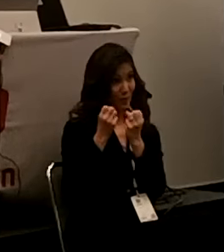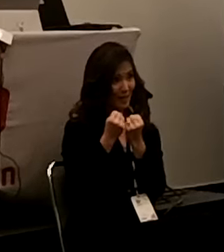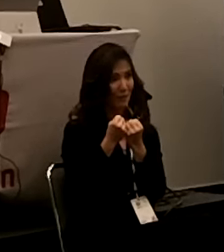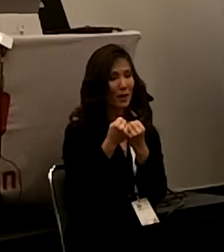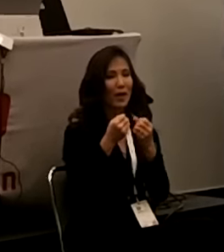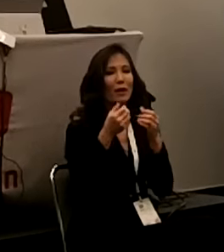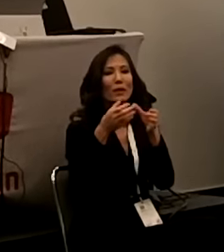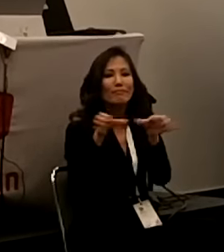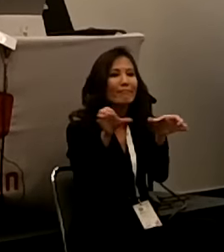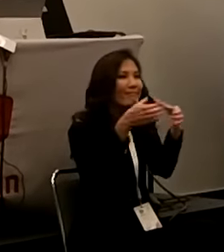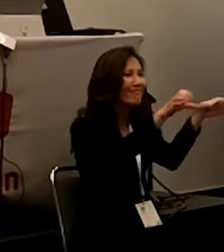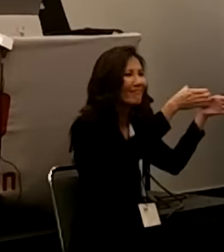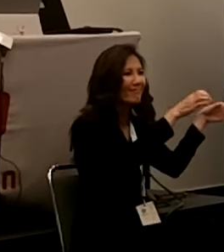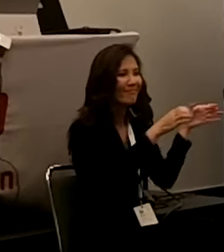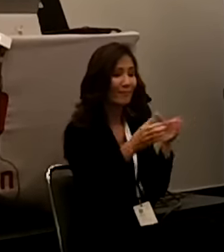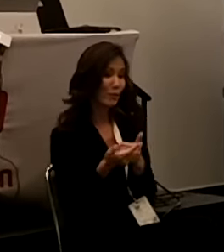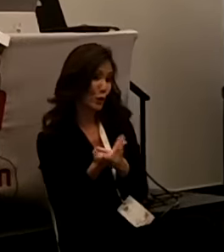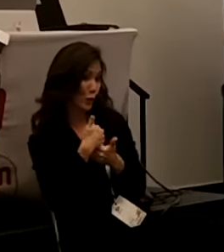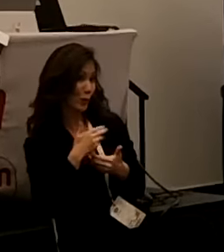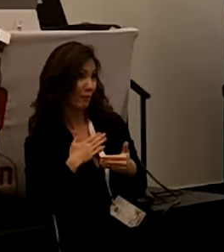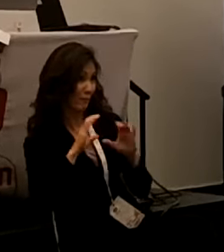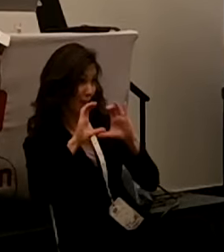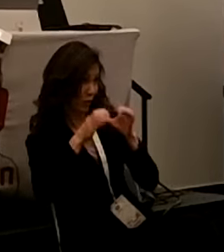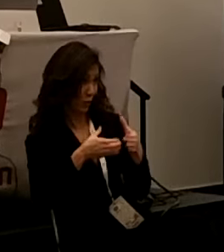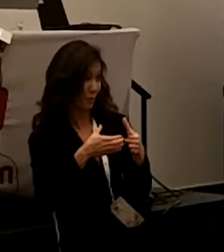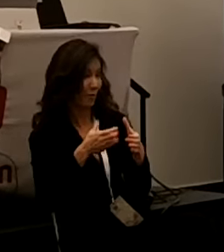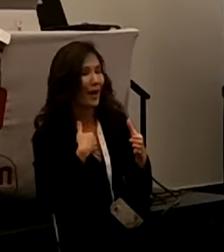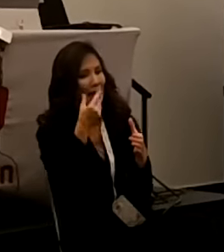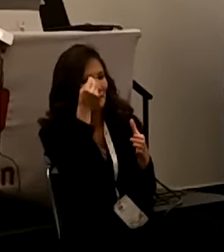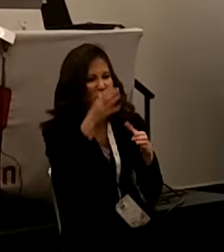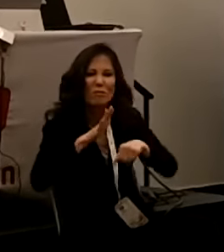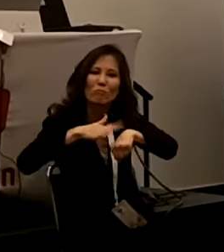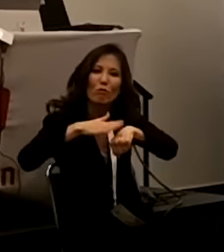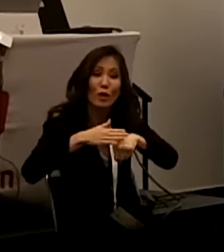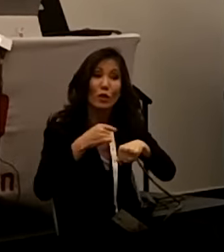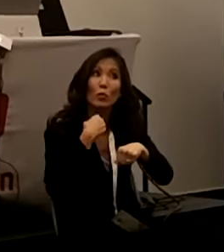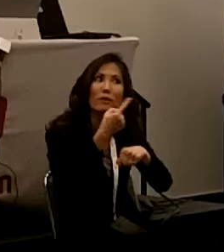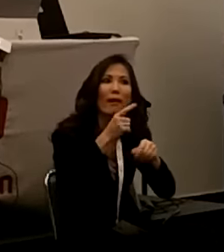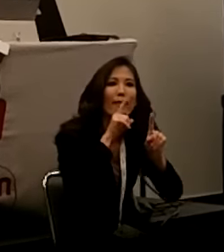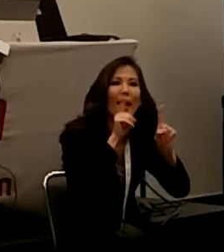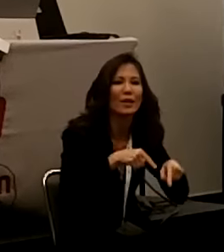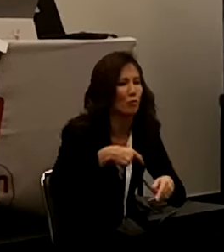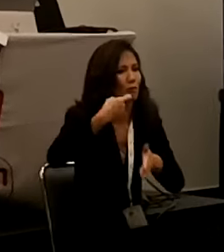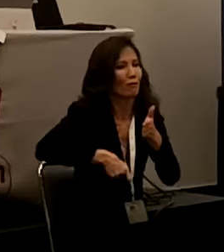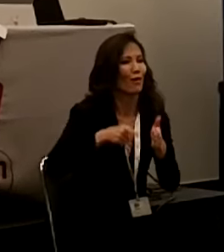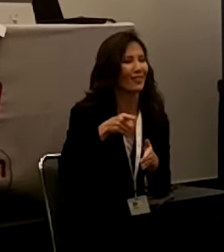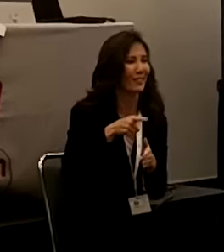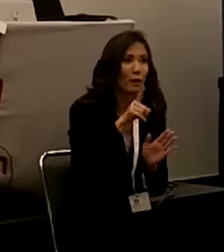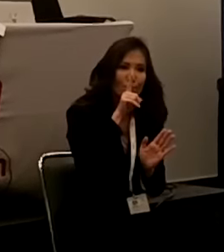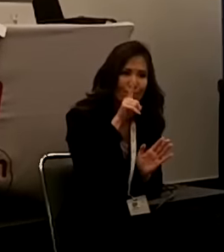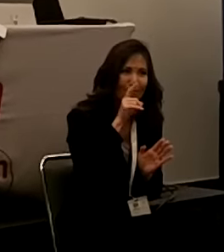I told you if you tell anybody the answer, I will find you. Don't give anybody the answer.